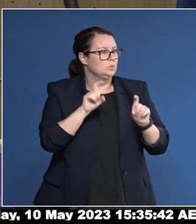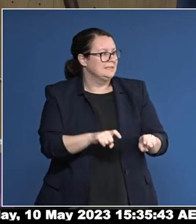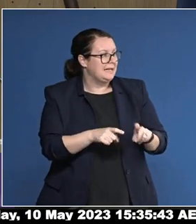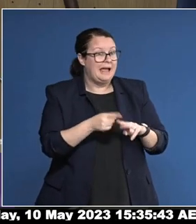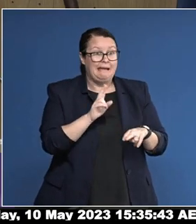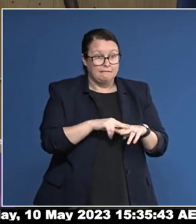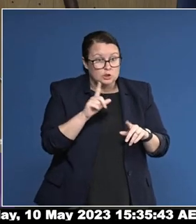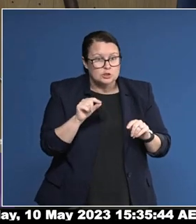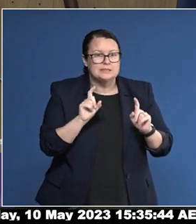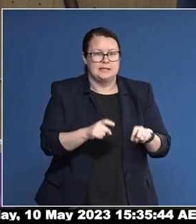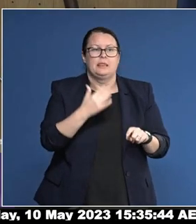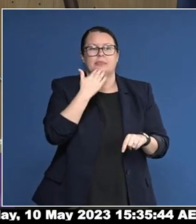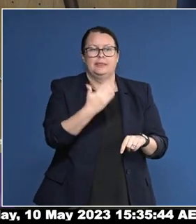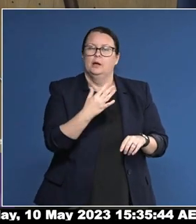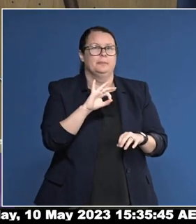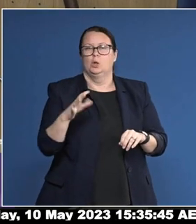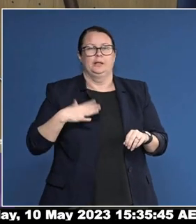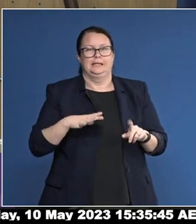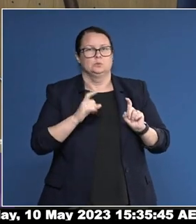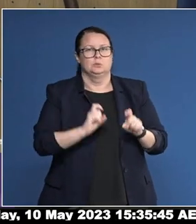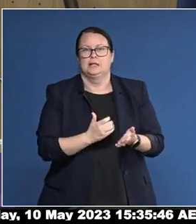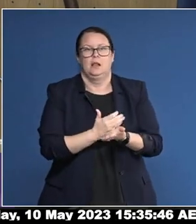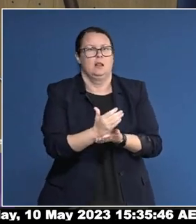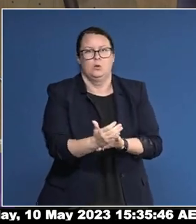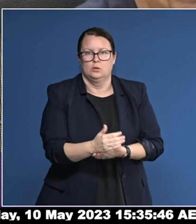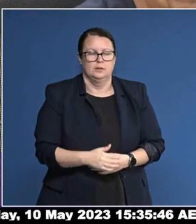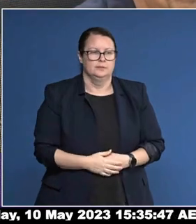remained, but she doesn't require to return to the witness box.